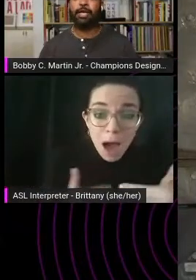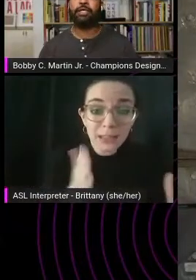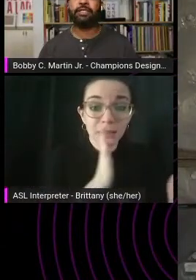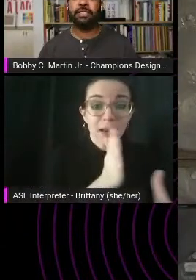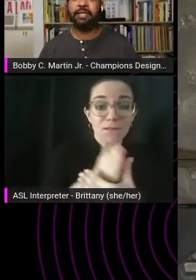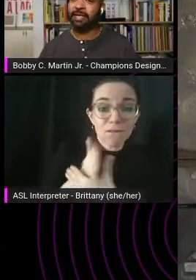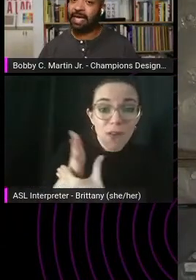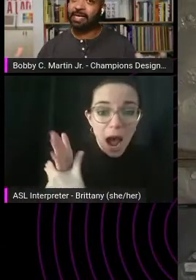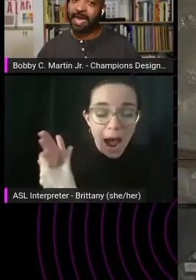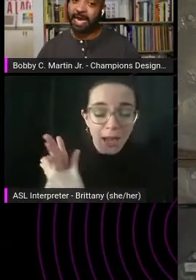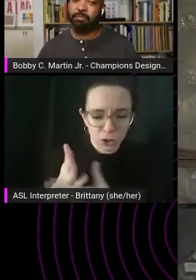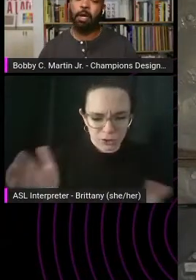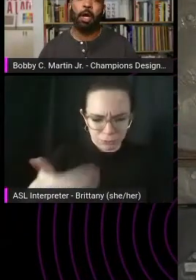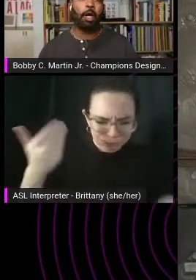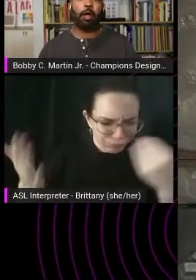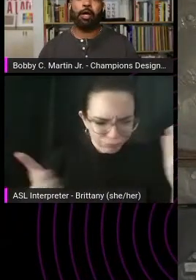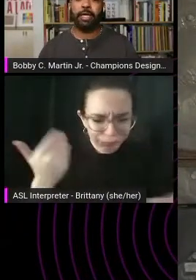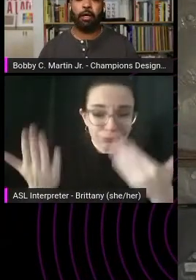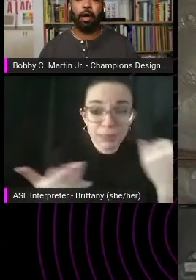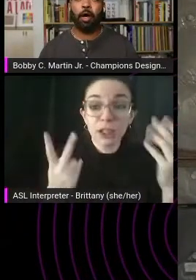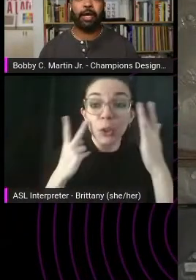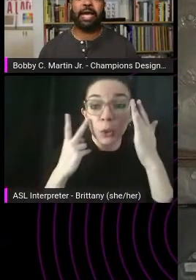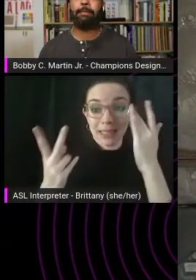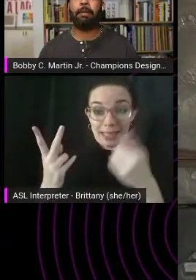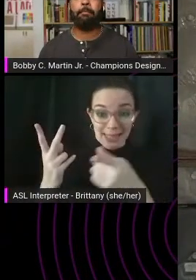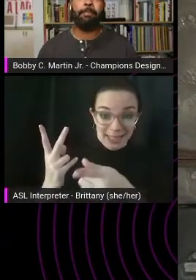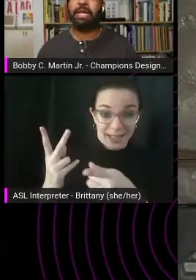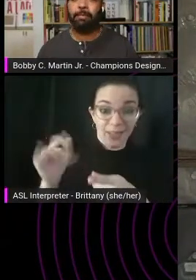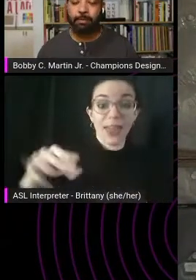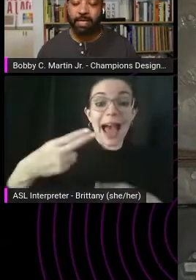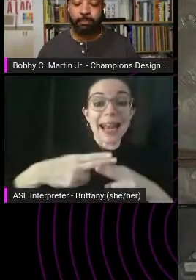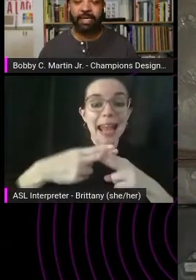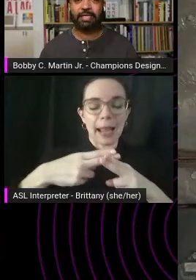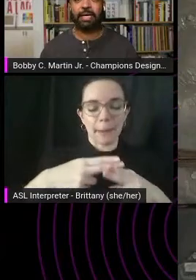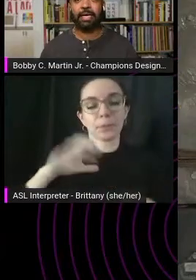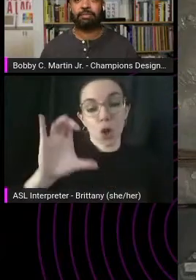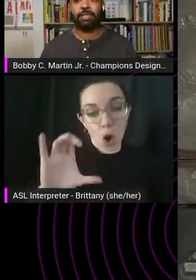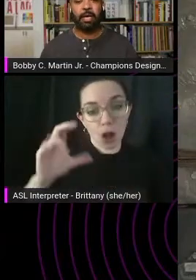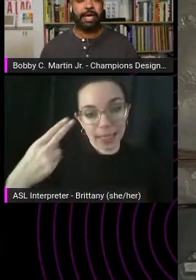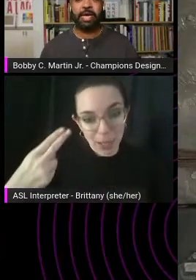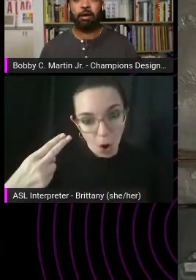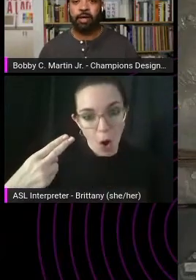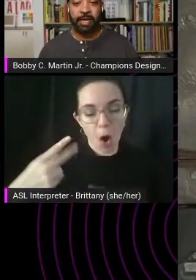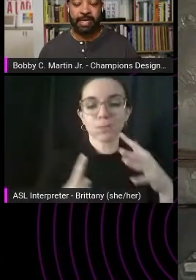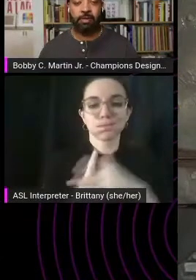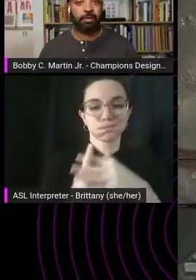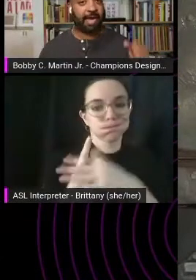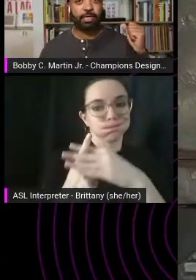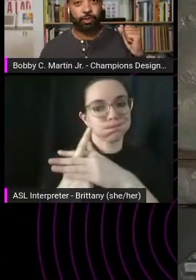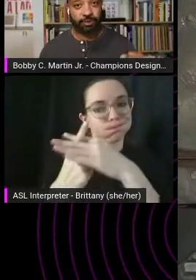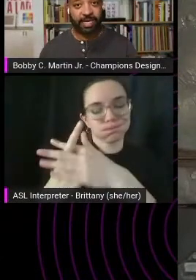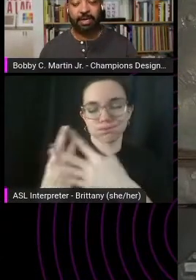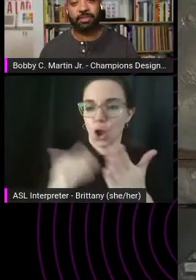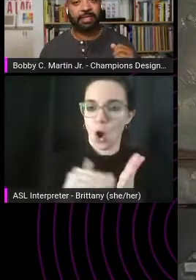And you can see that that name, Carnegie Hall, came up, many, many, many, many times. Here in the actual stamps,